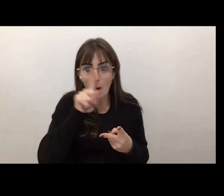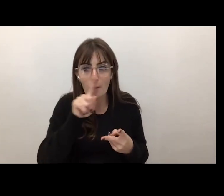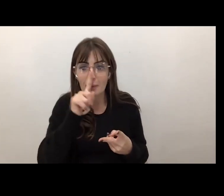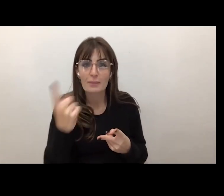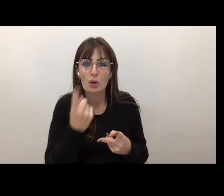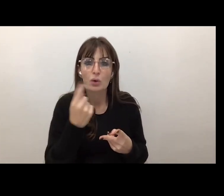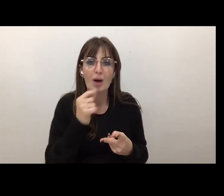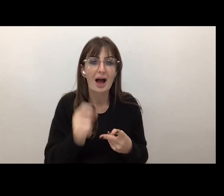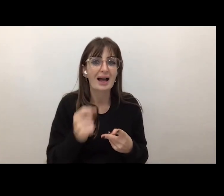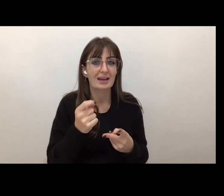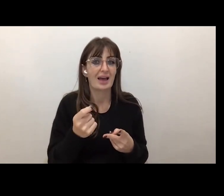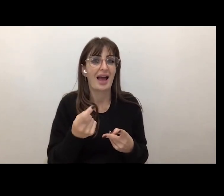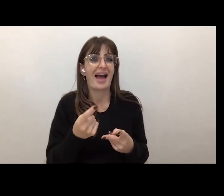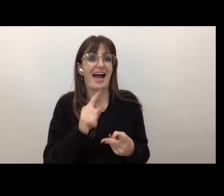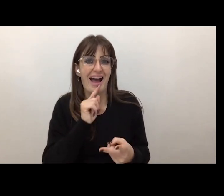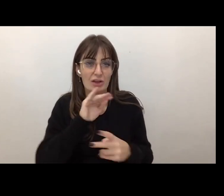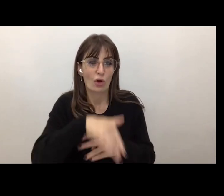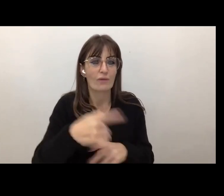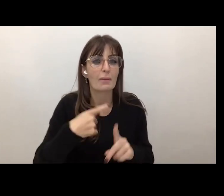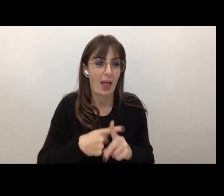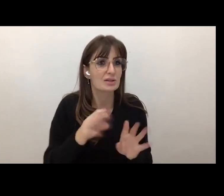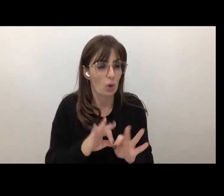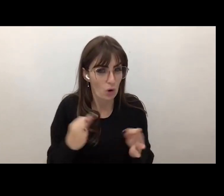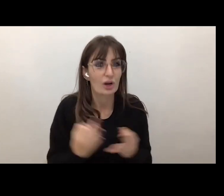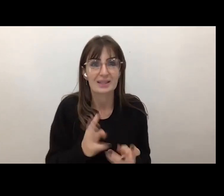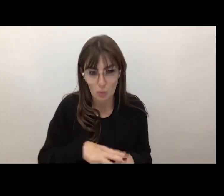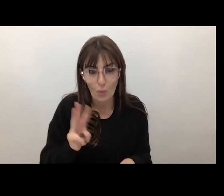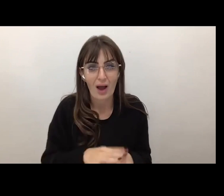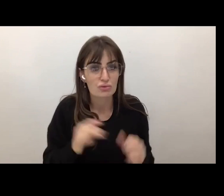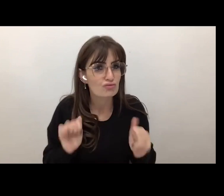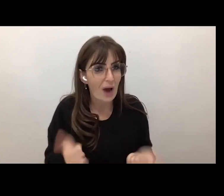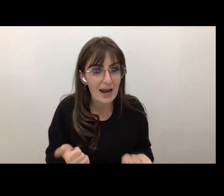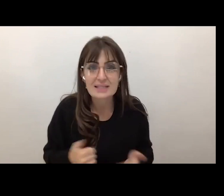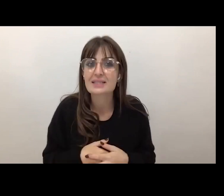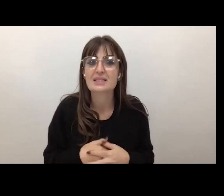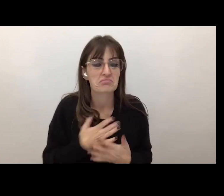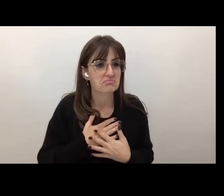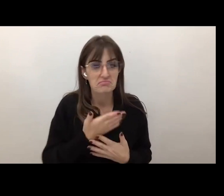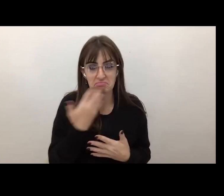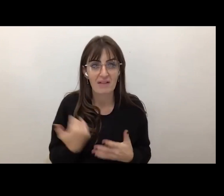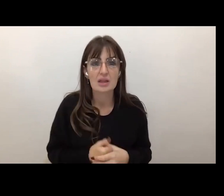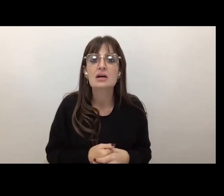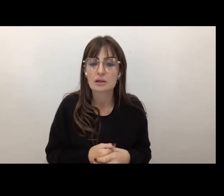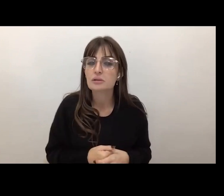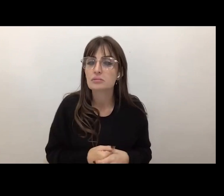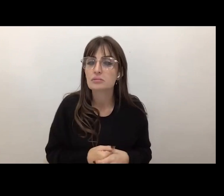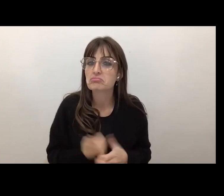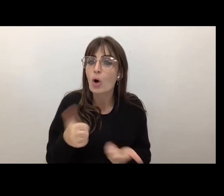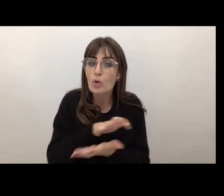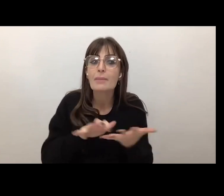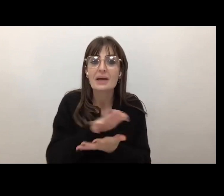in hundred plus organisation. Great. Lovely! That is a really nice mix. Thank